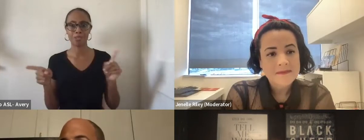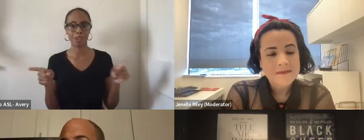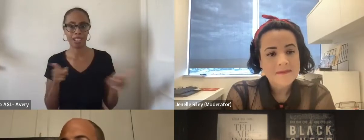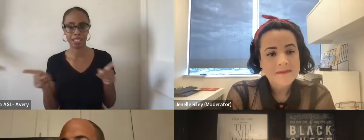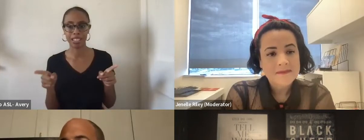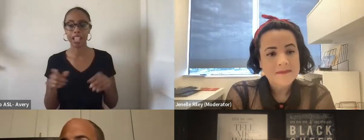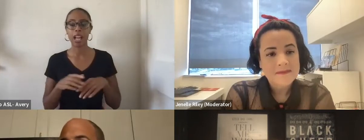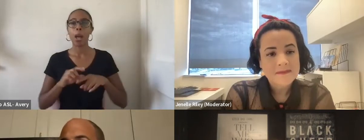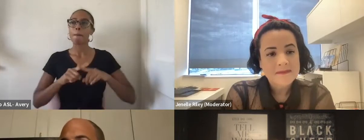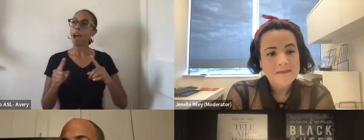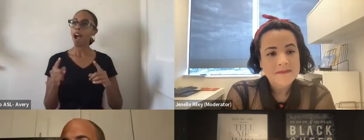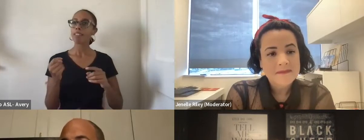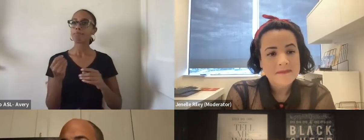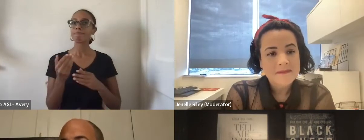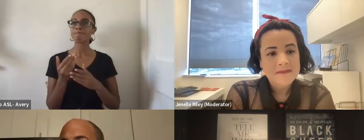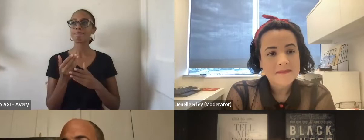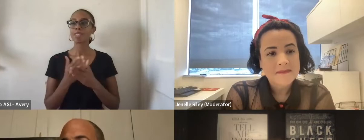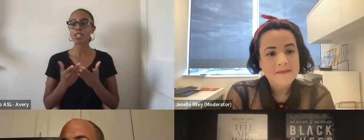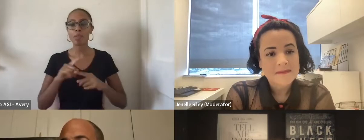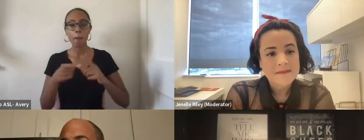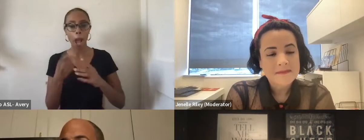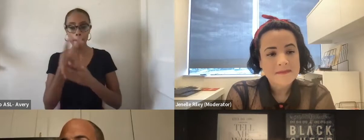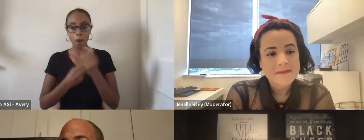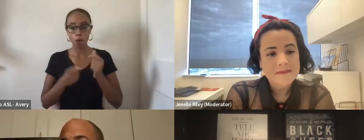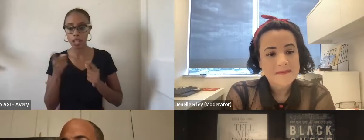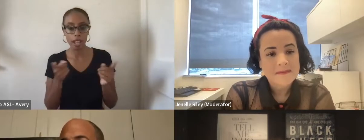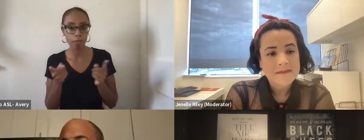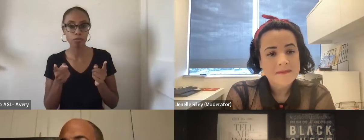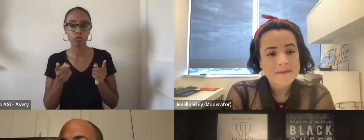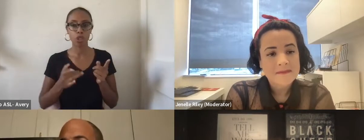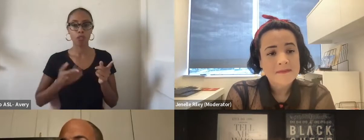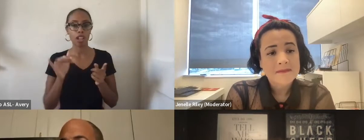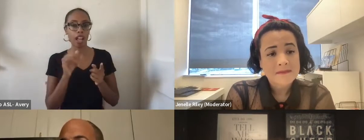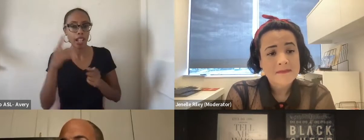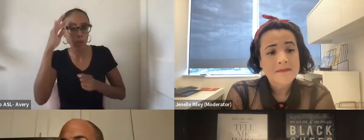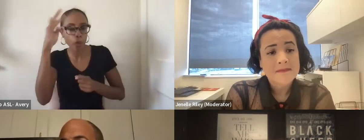relationships with millions and millions of people who were perhaps only ever seen them from afar or